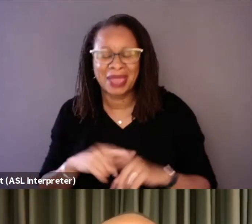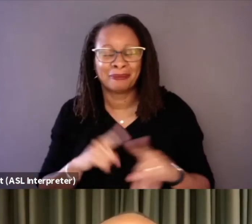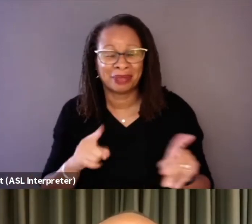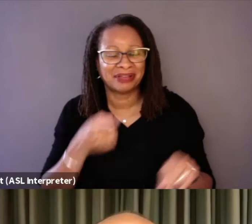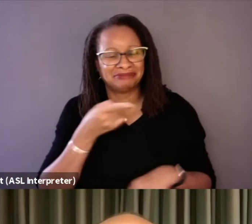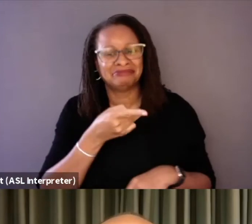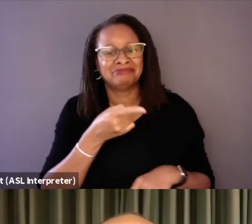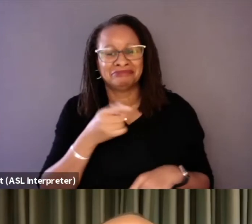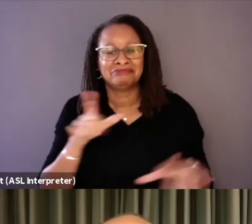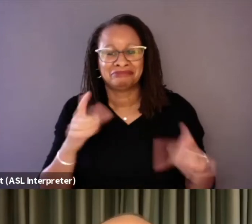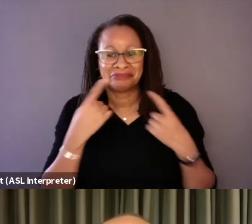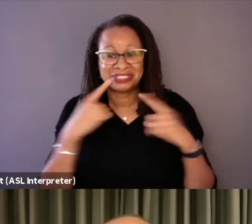And he's just so good in it.